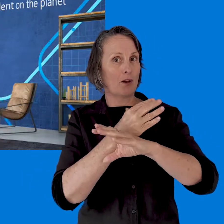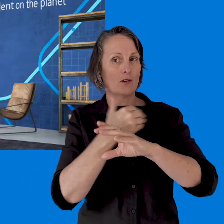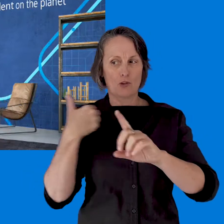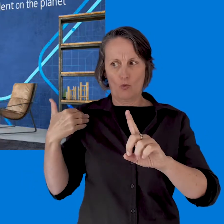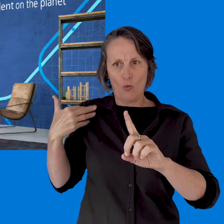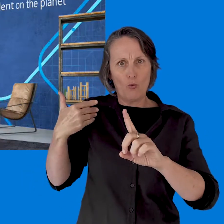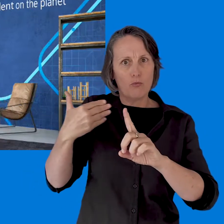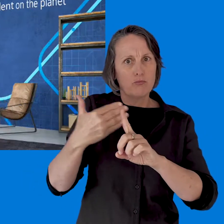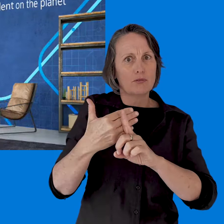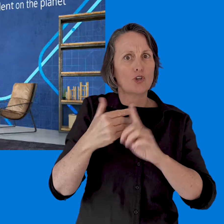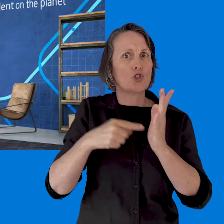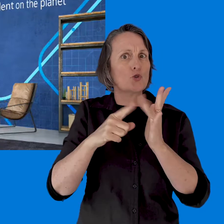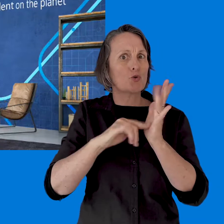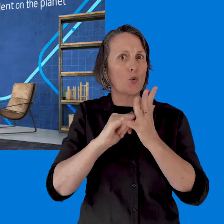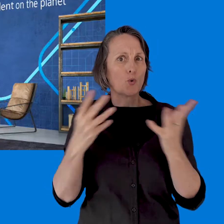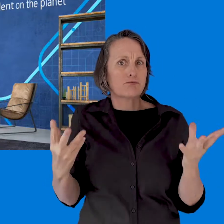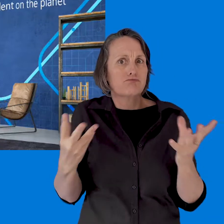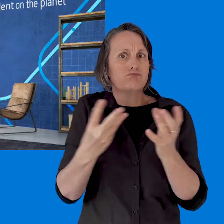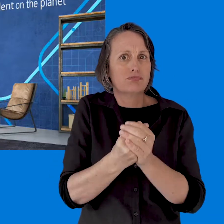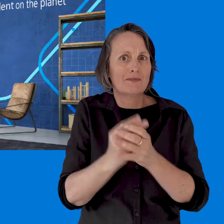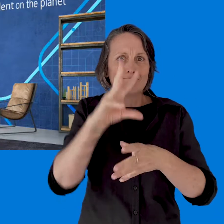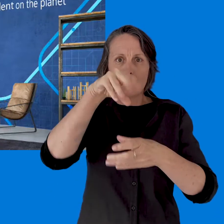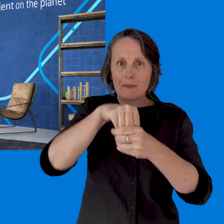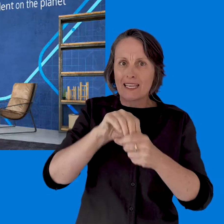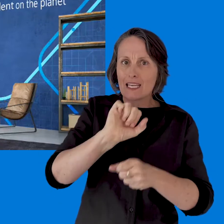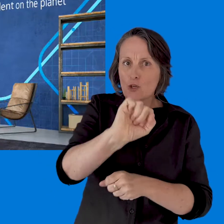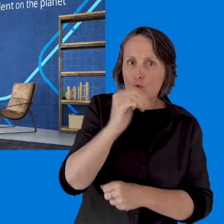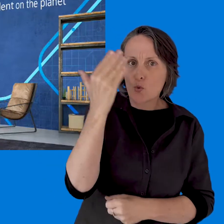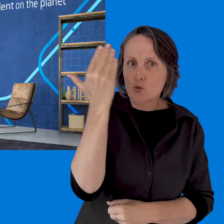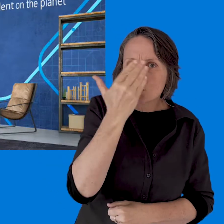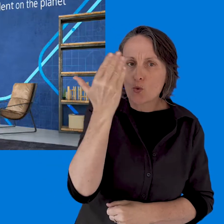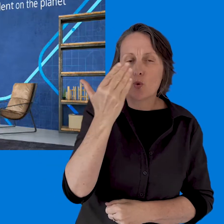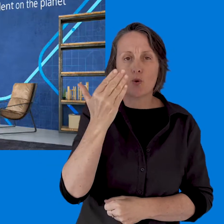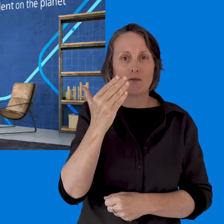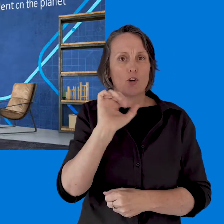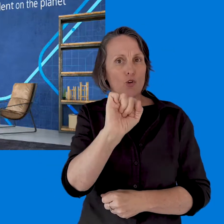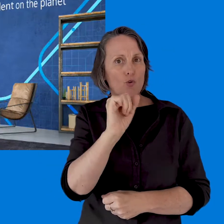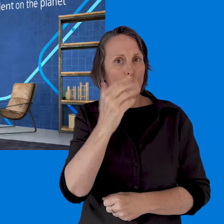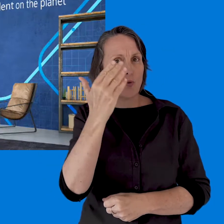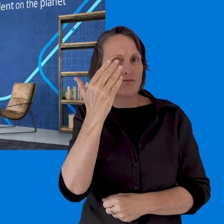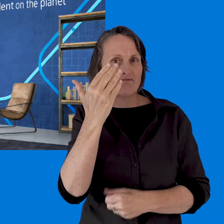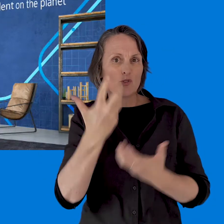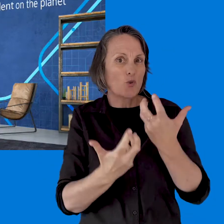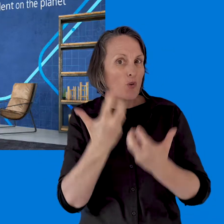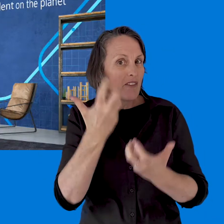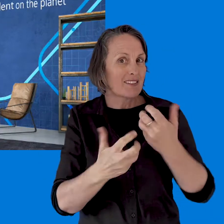these great tools into your school and into your institution. So not just to train students,